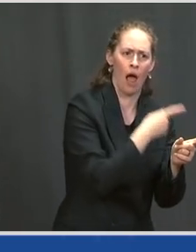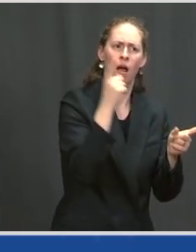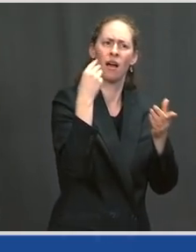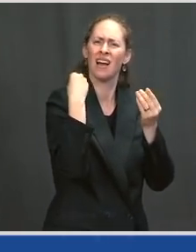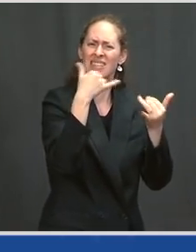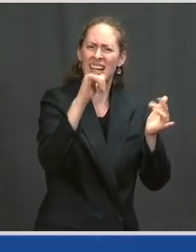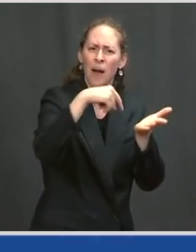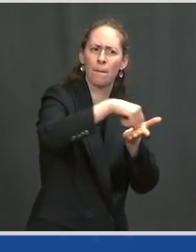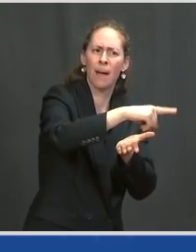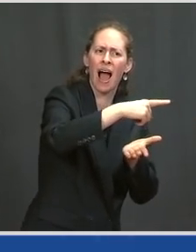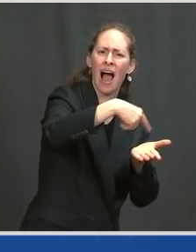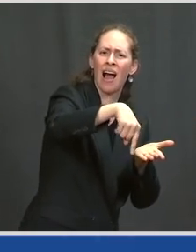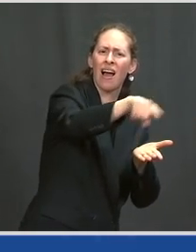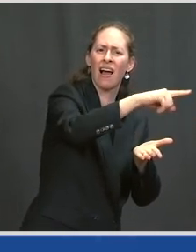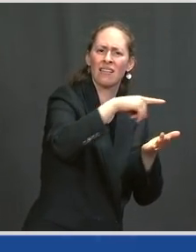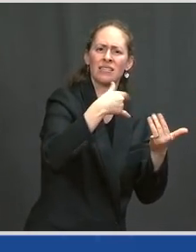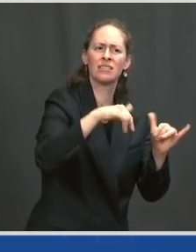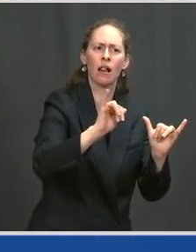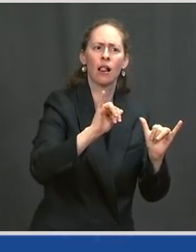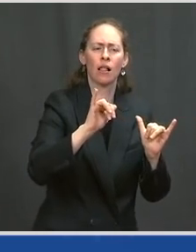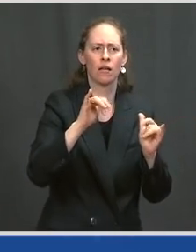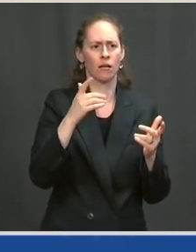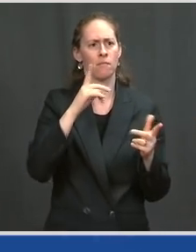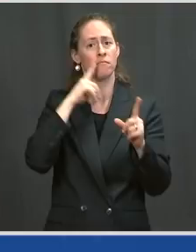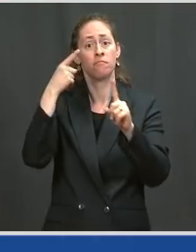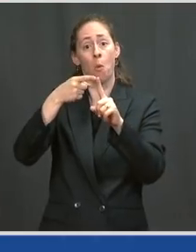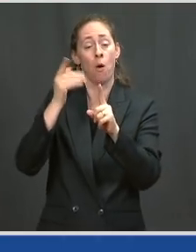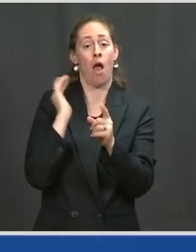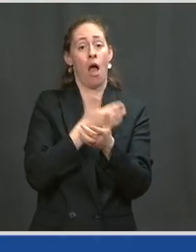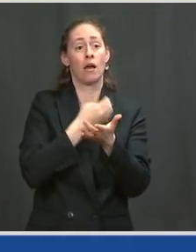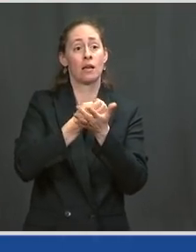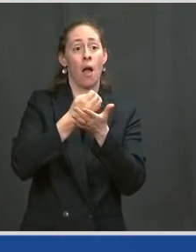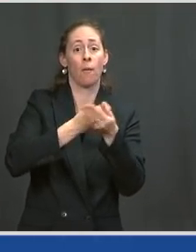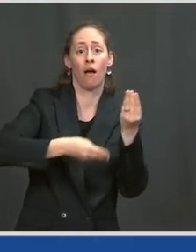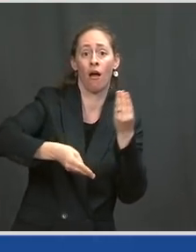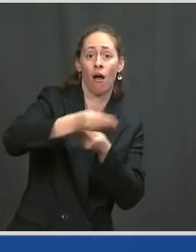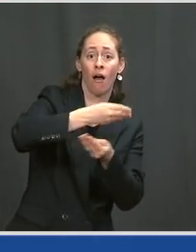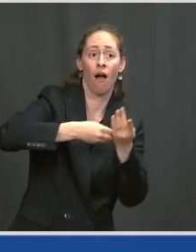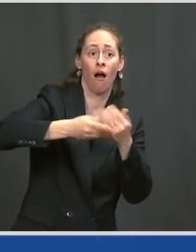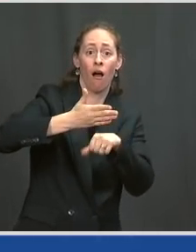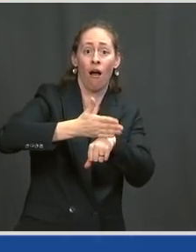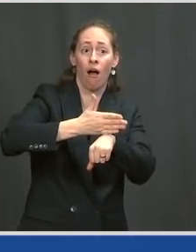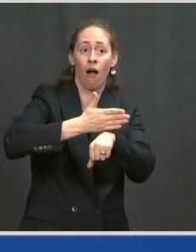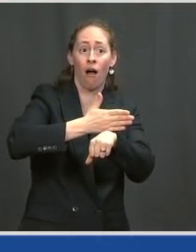Employers can help that. And we also need to recognize that people will come back